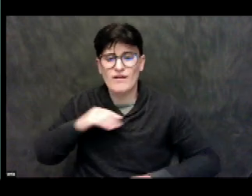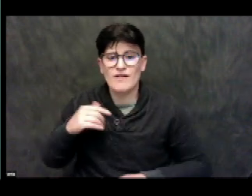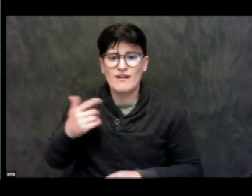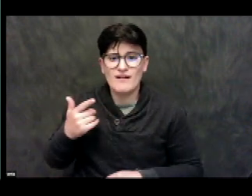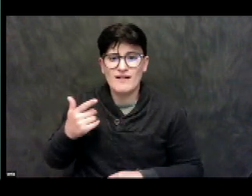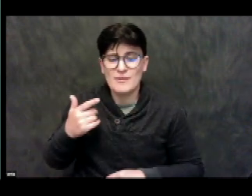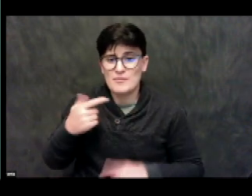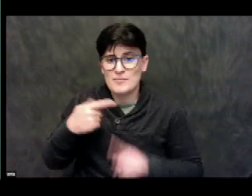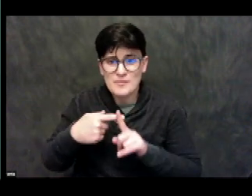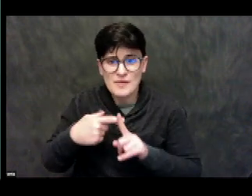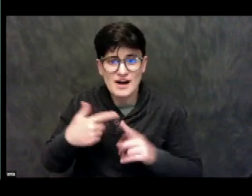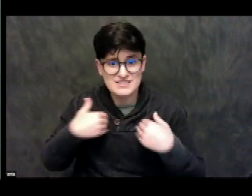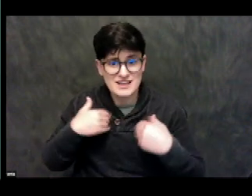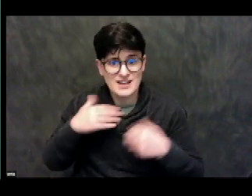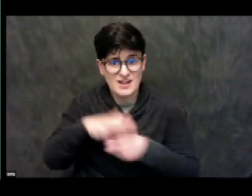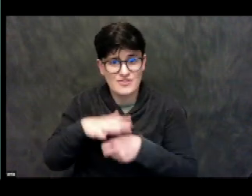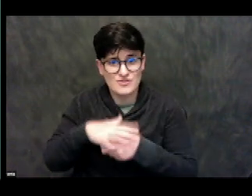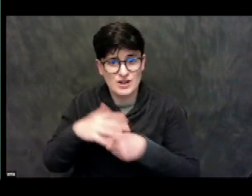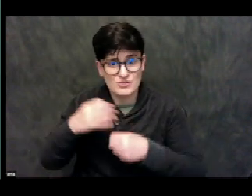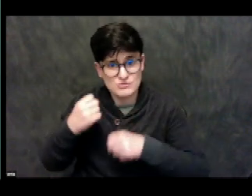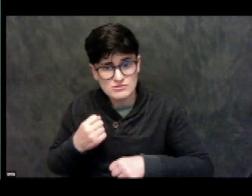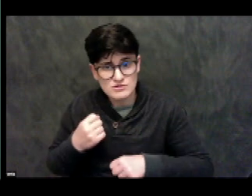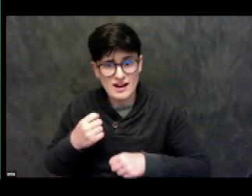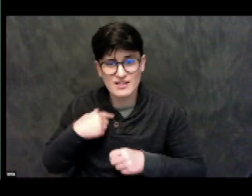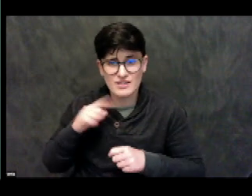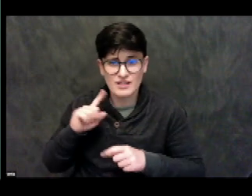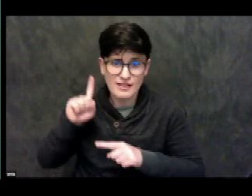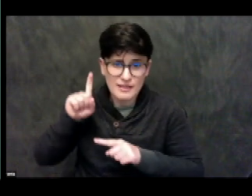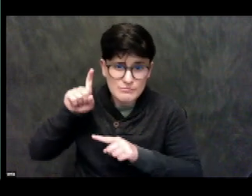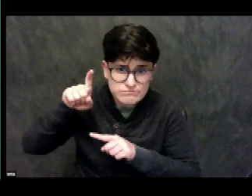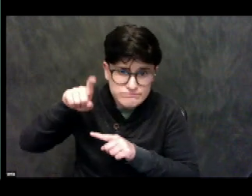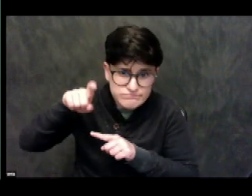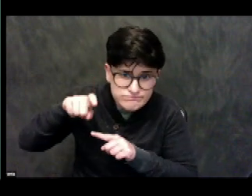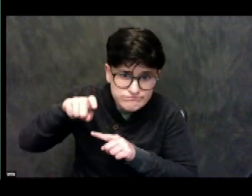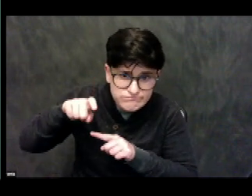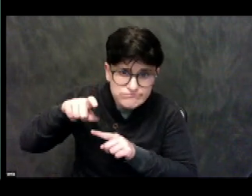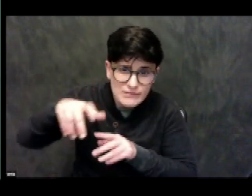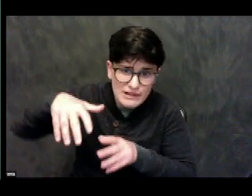to like lean over to reach into the crib and get her out.